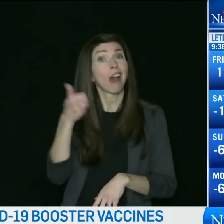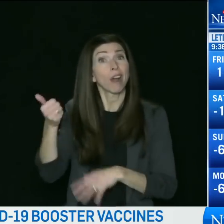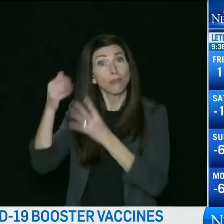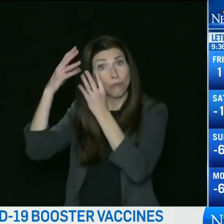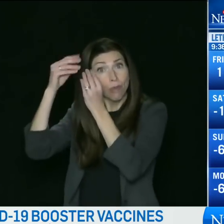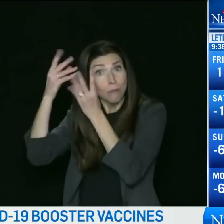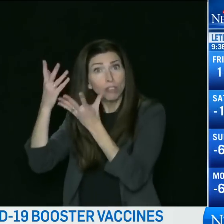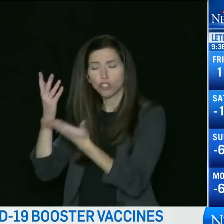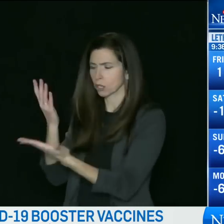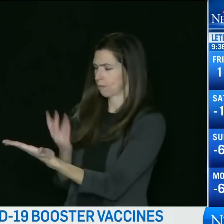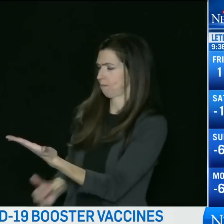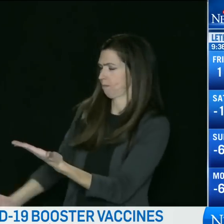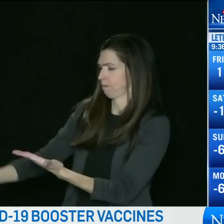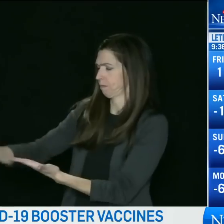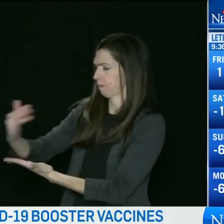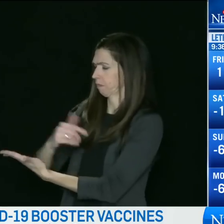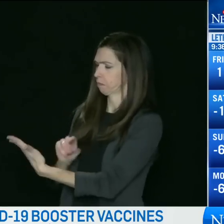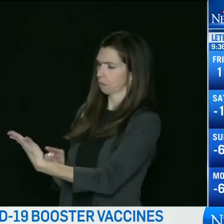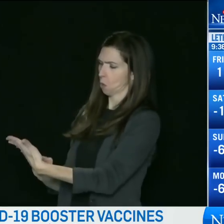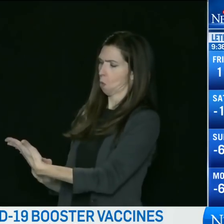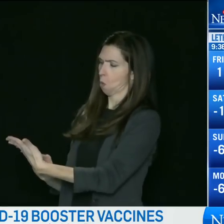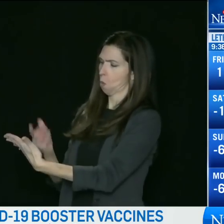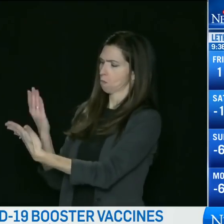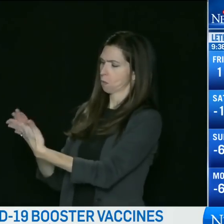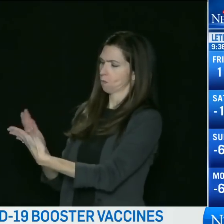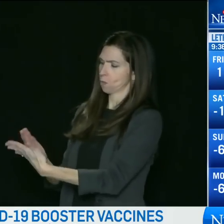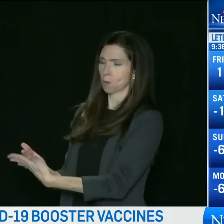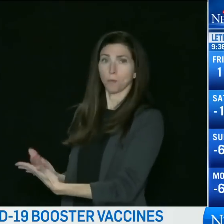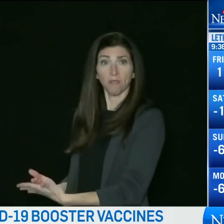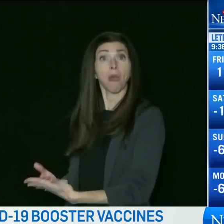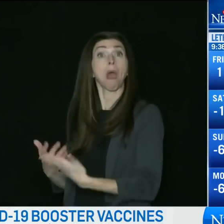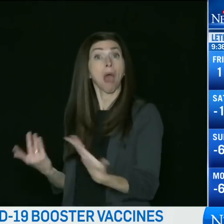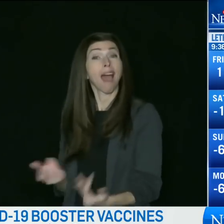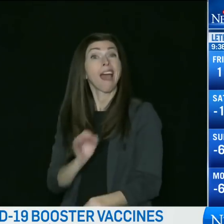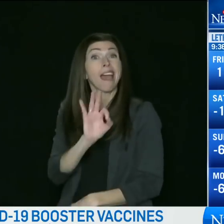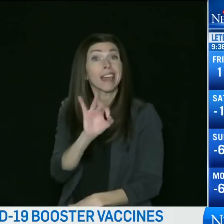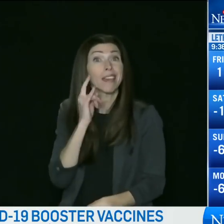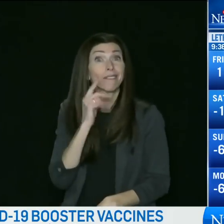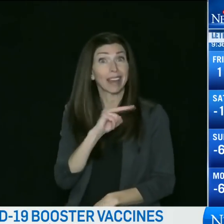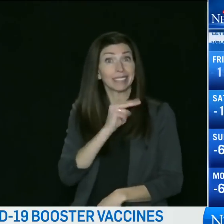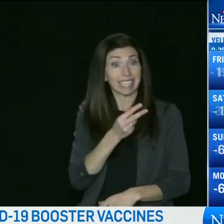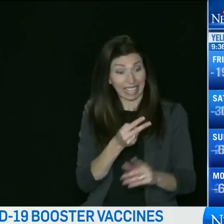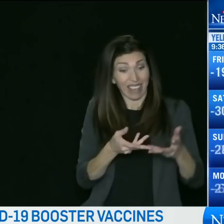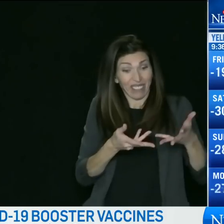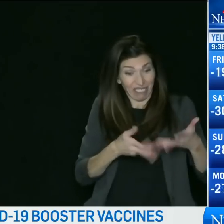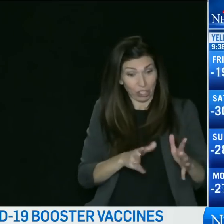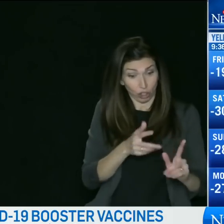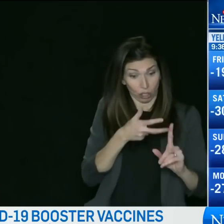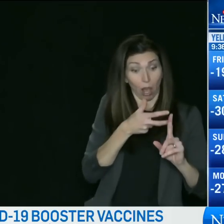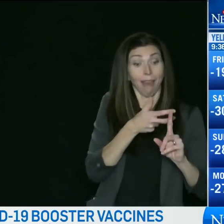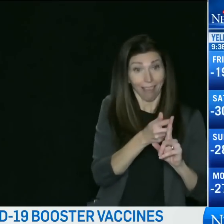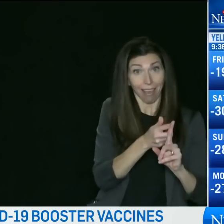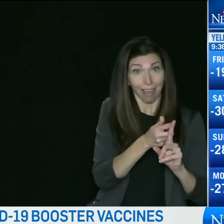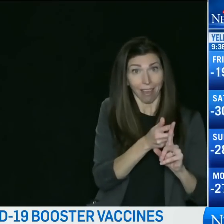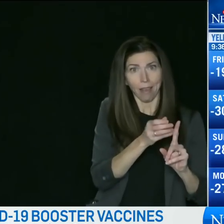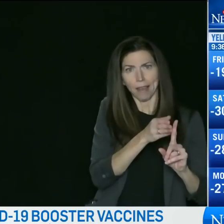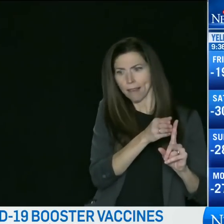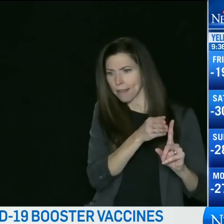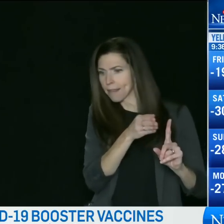SOME OF THE LITERATURE THAT A -- A SUFFICIENTLY LONG INTERVAL